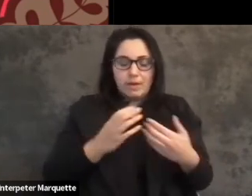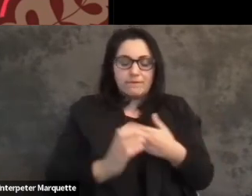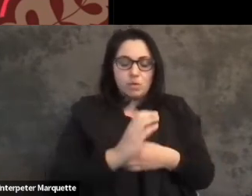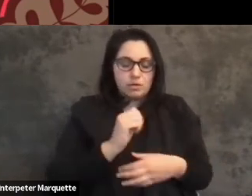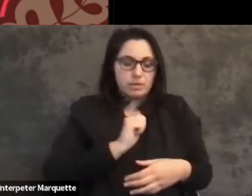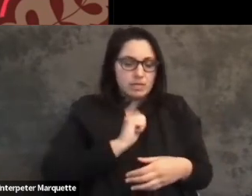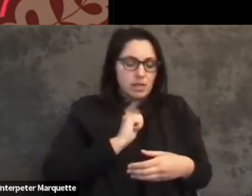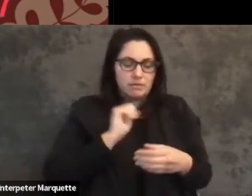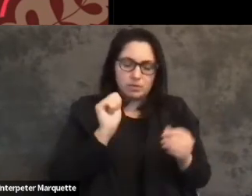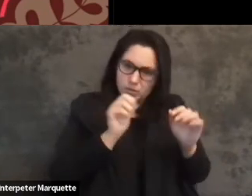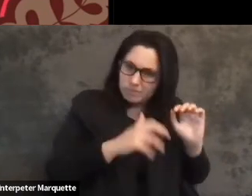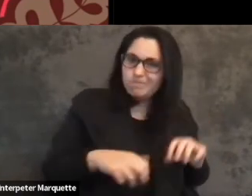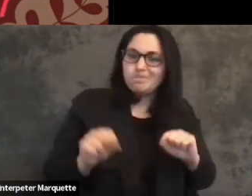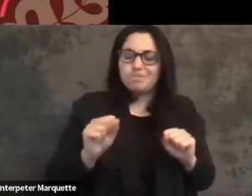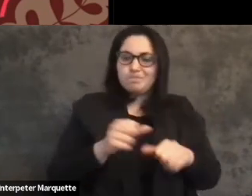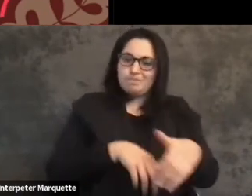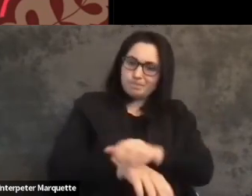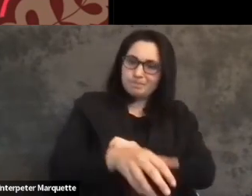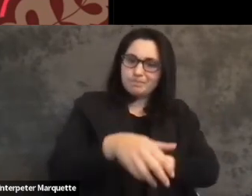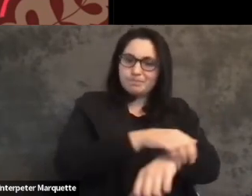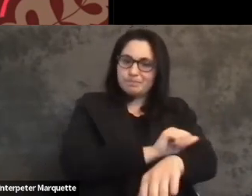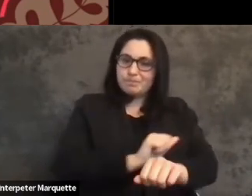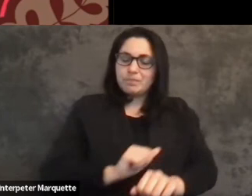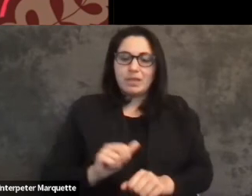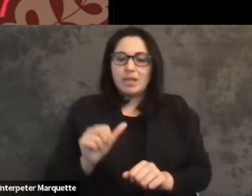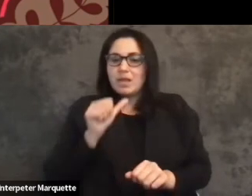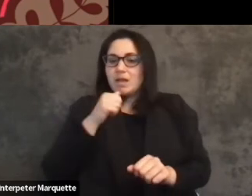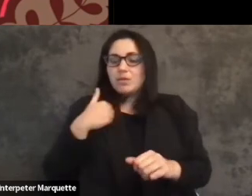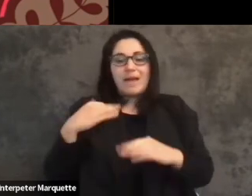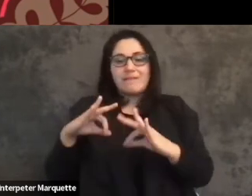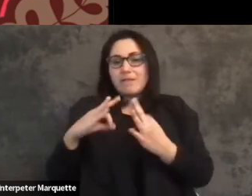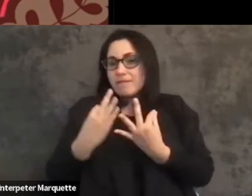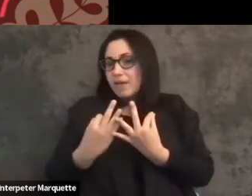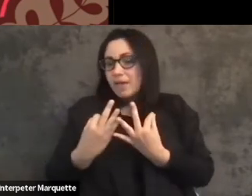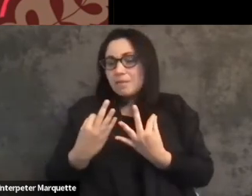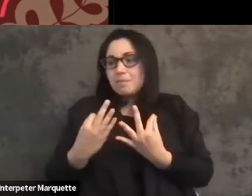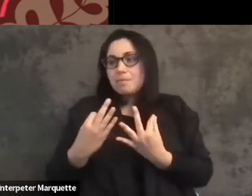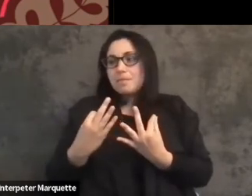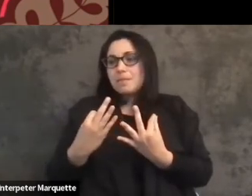able to function. And I kind of I don't know, forced myself to take matters